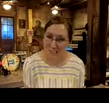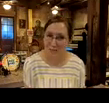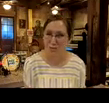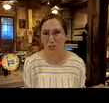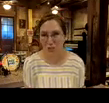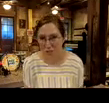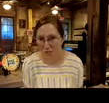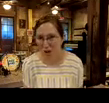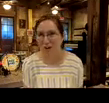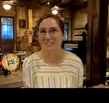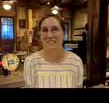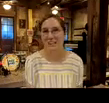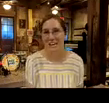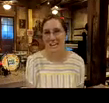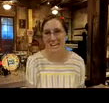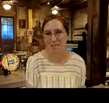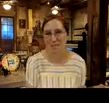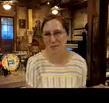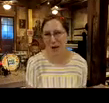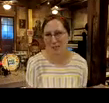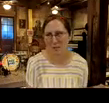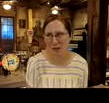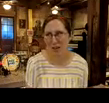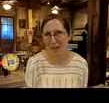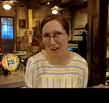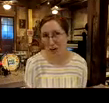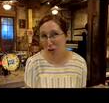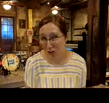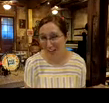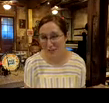of music or different songs So that was something, a good learning lesson